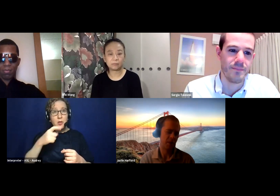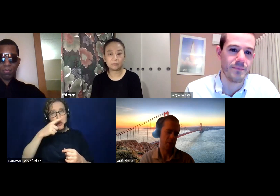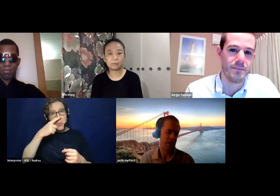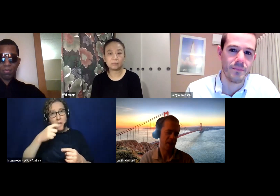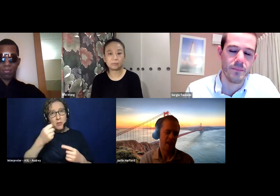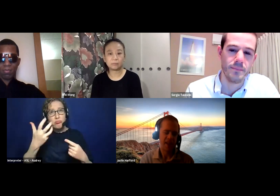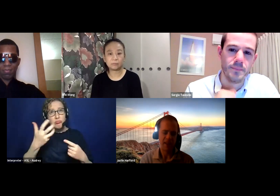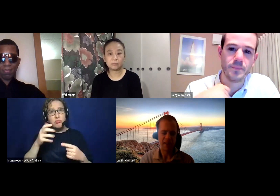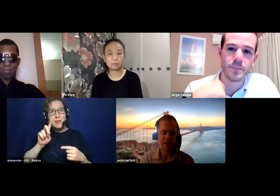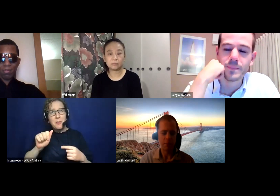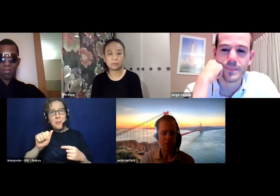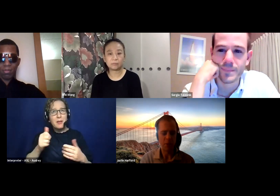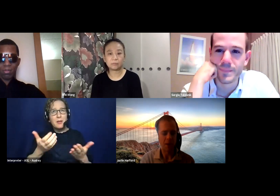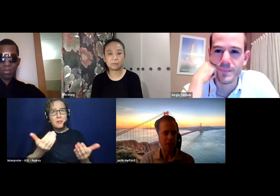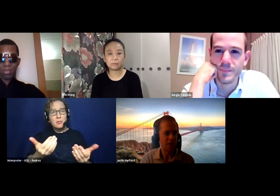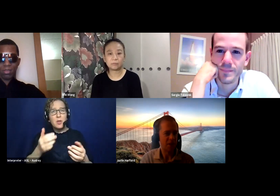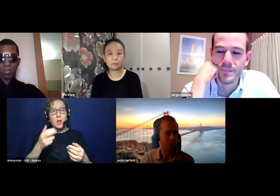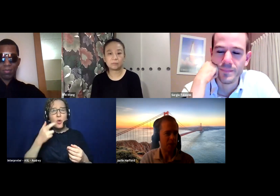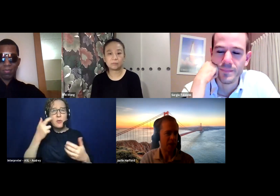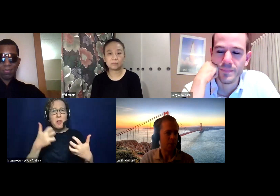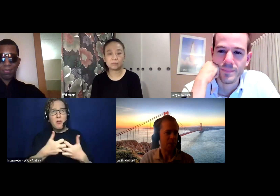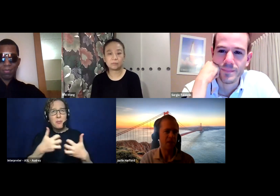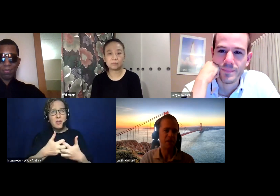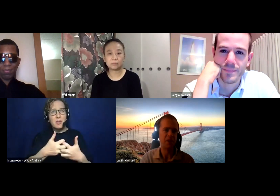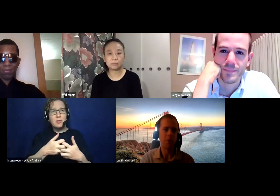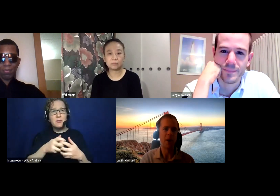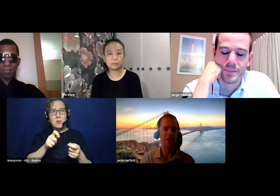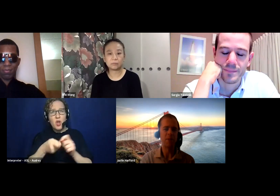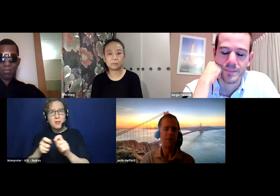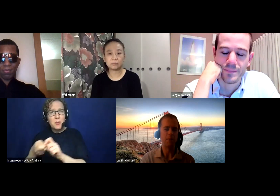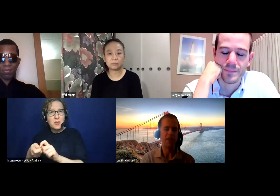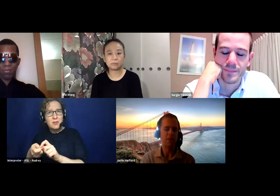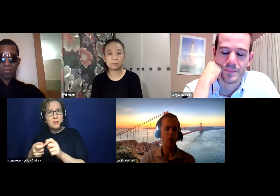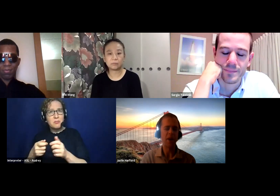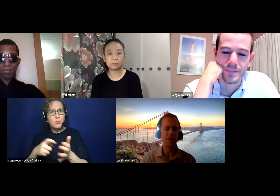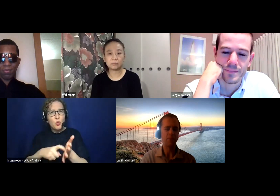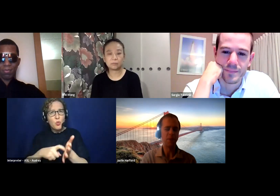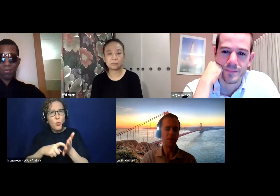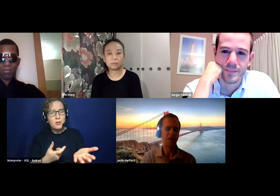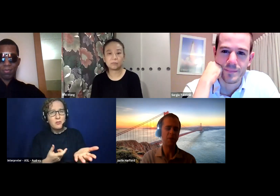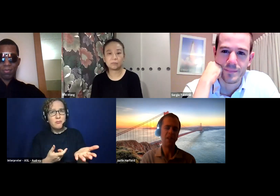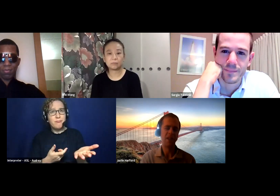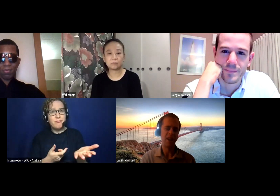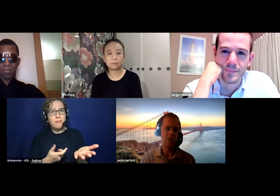disability, and the reasonable accommodations or adjustments that you're requiring to be successful